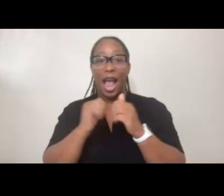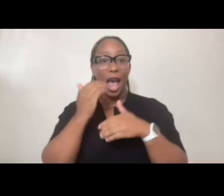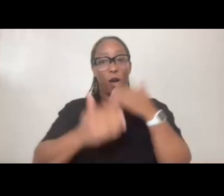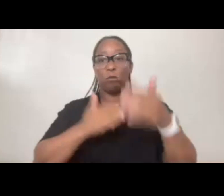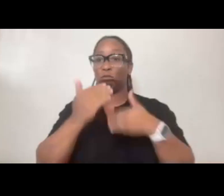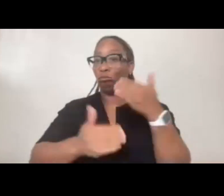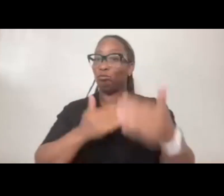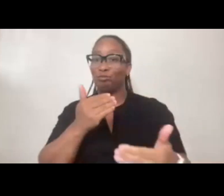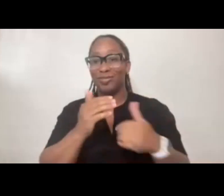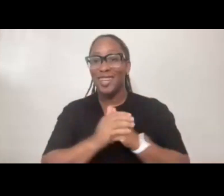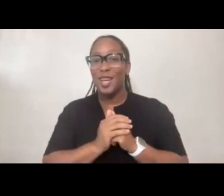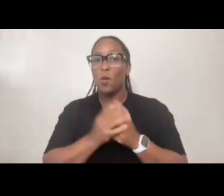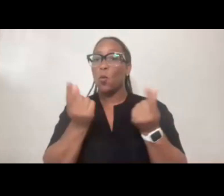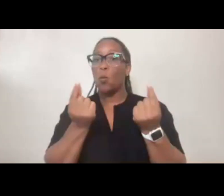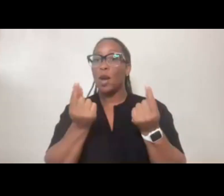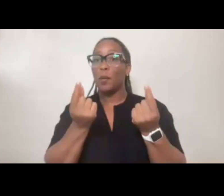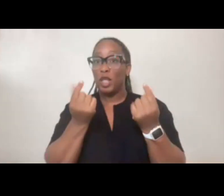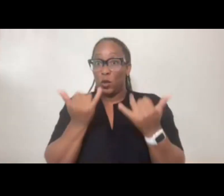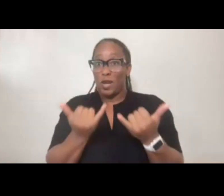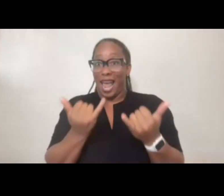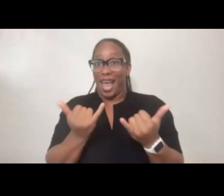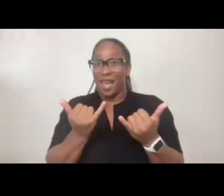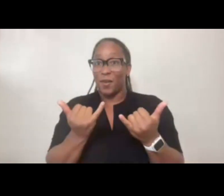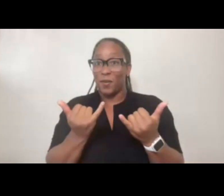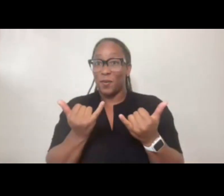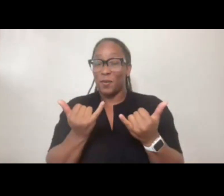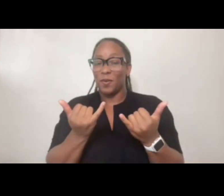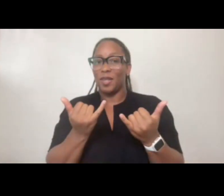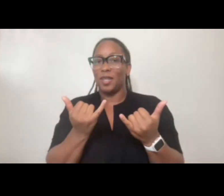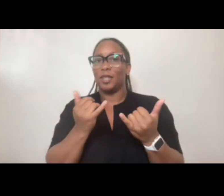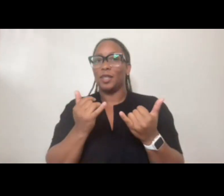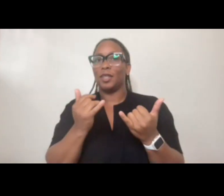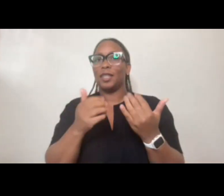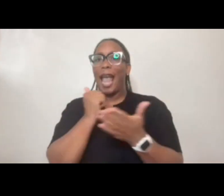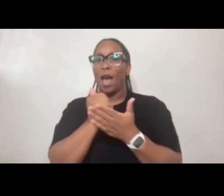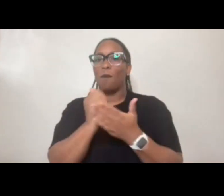Like Darryl said, what what can we do now to get us where we need to go?